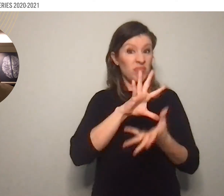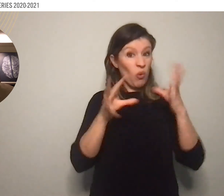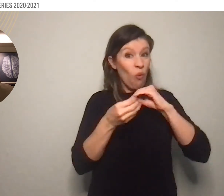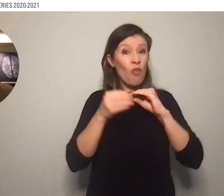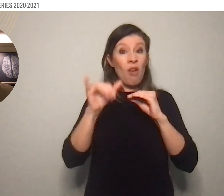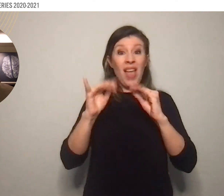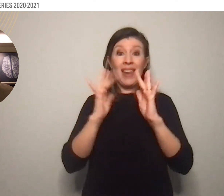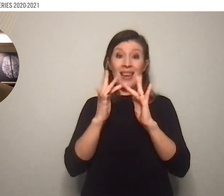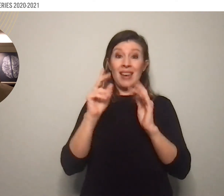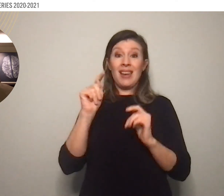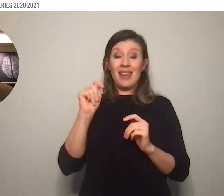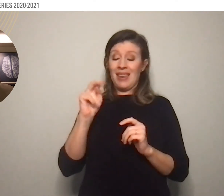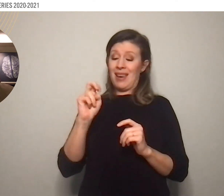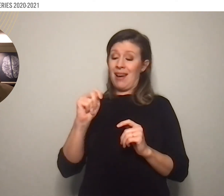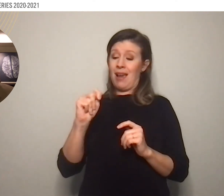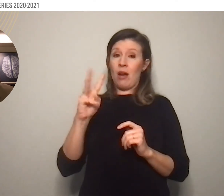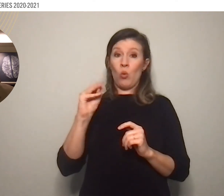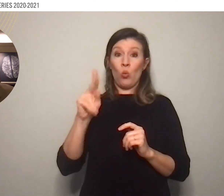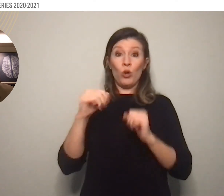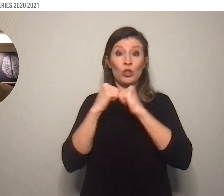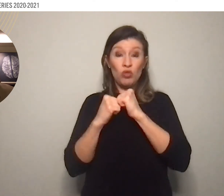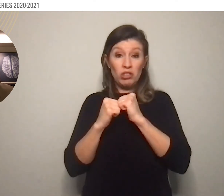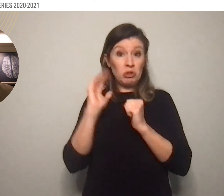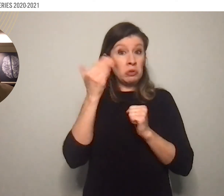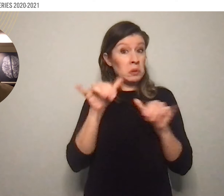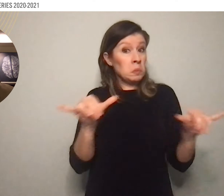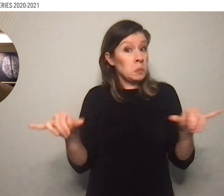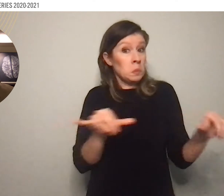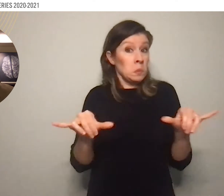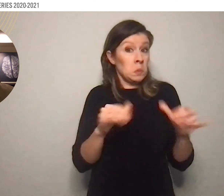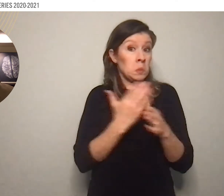structure seemed to be remarkably similar In non-human primates as it does in humans.